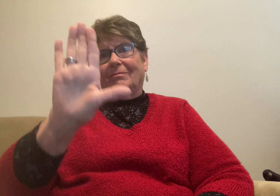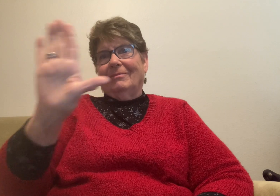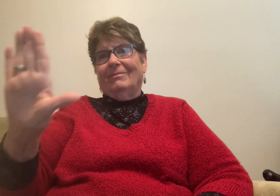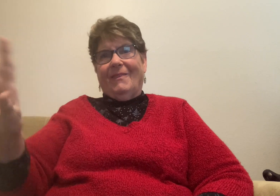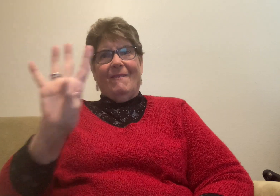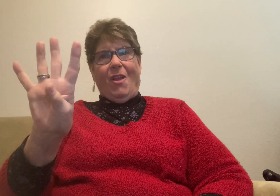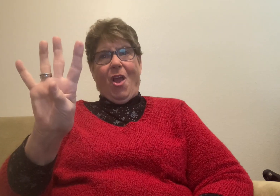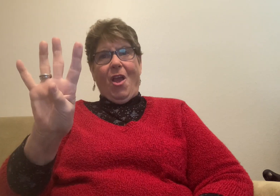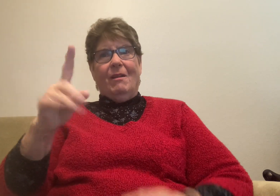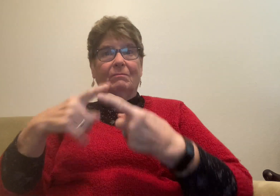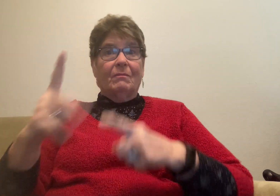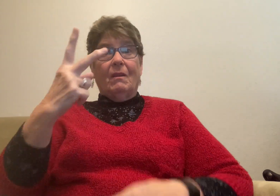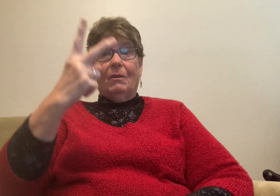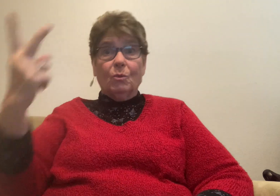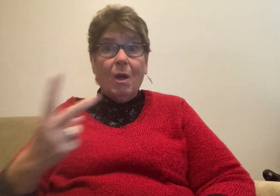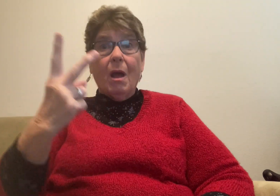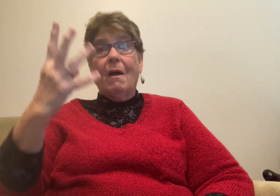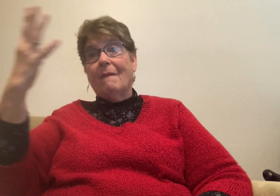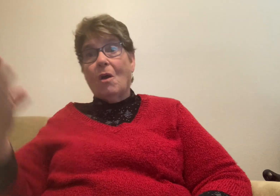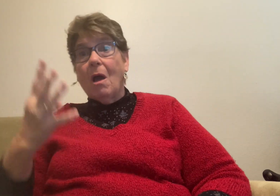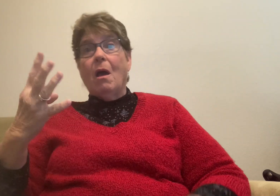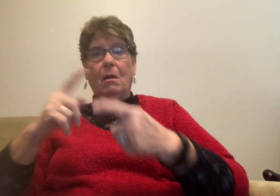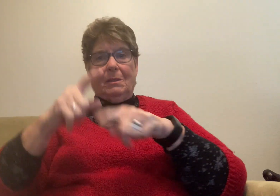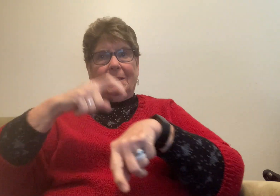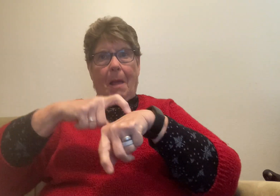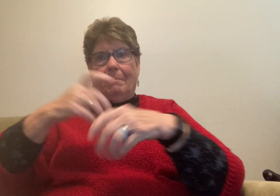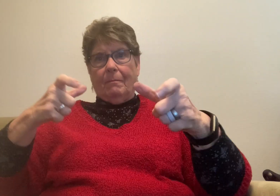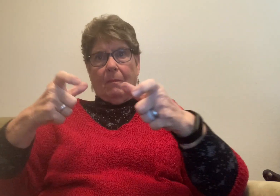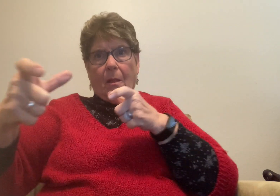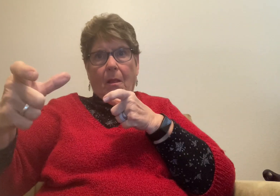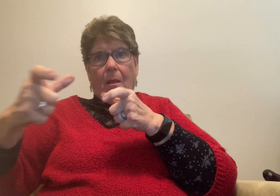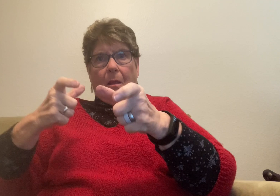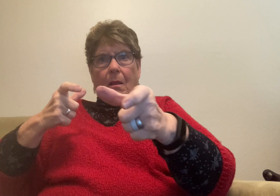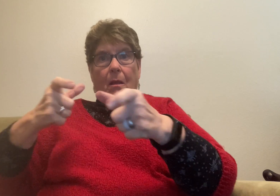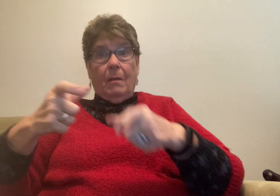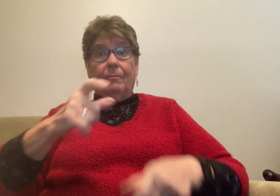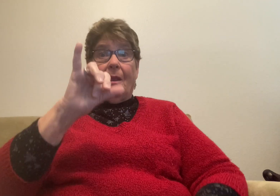some for 4 years, these times don't match.